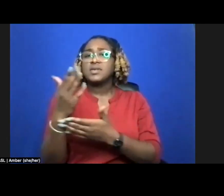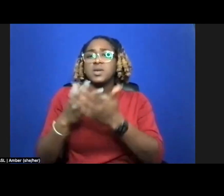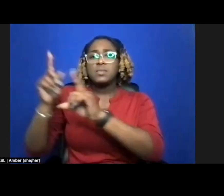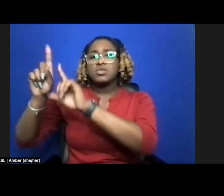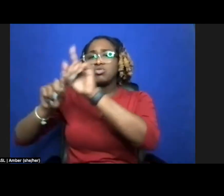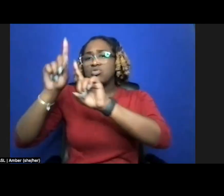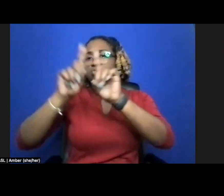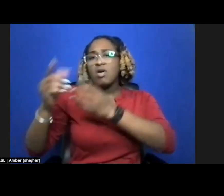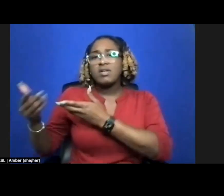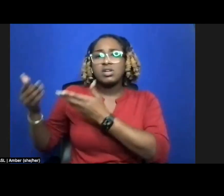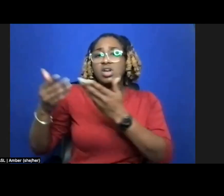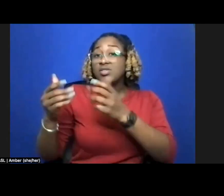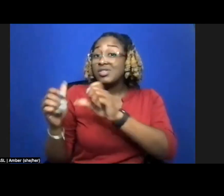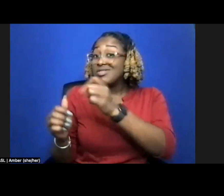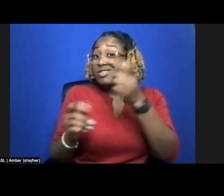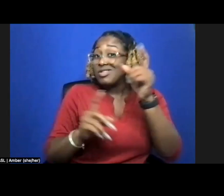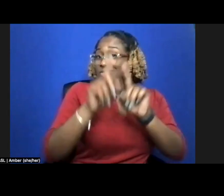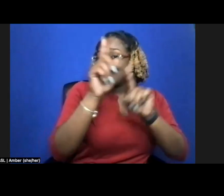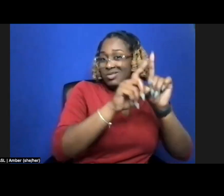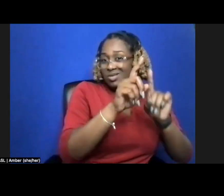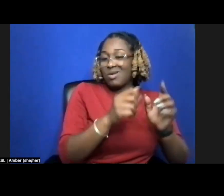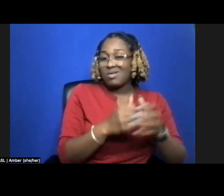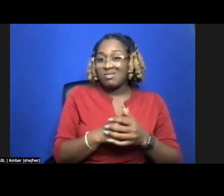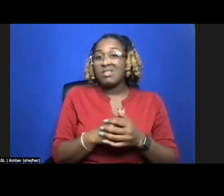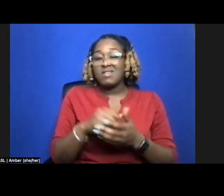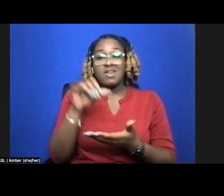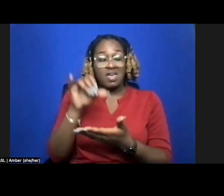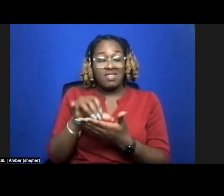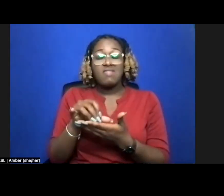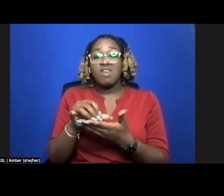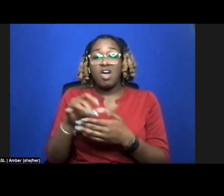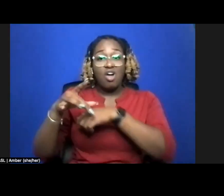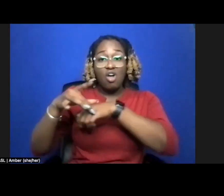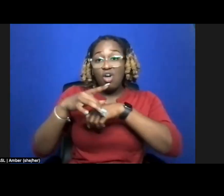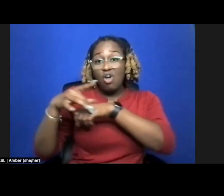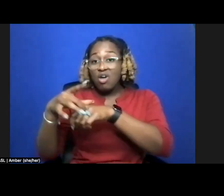towards another star, guiding fugitive earthlings in furtive escapes towards freedoms.